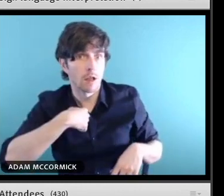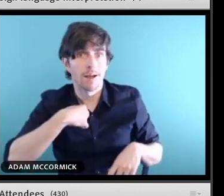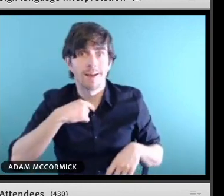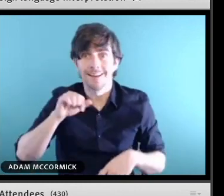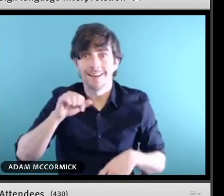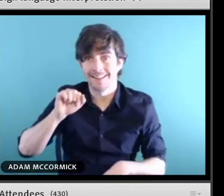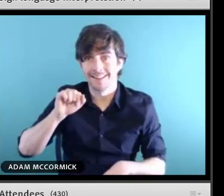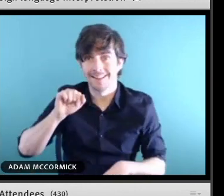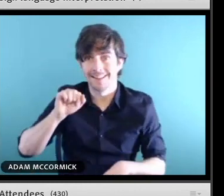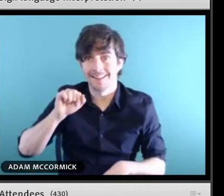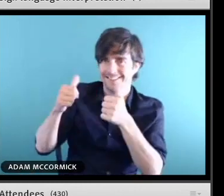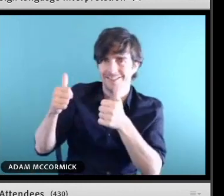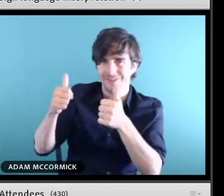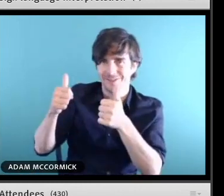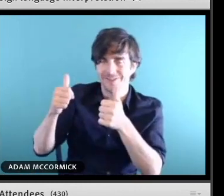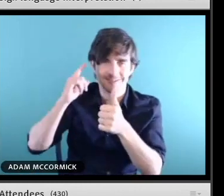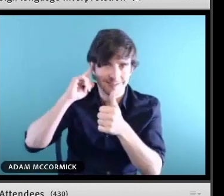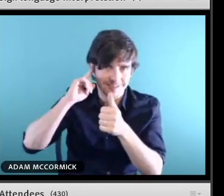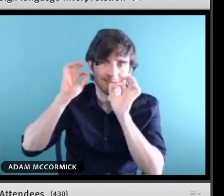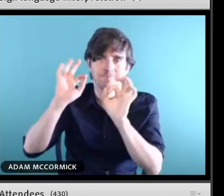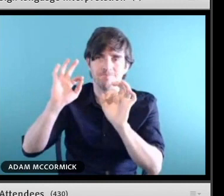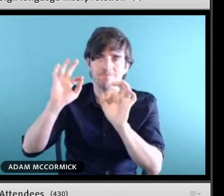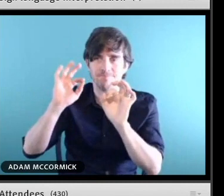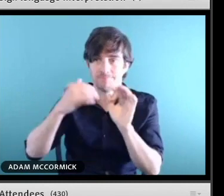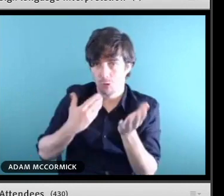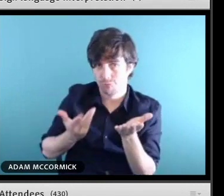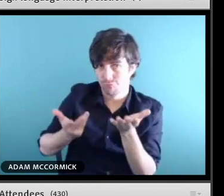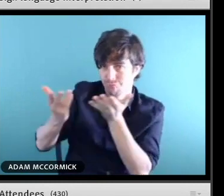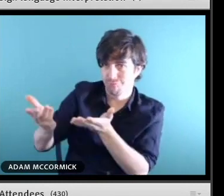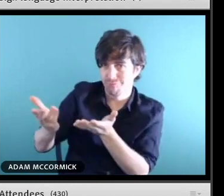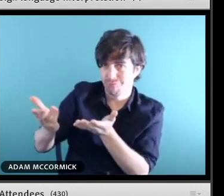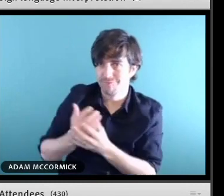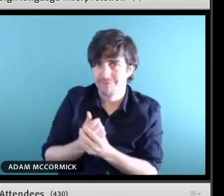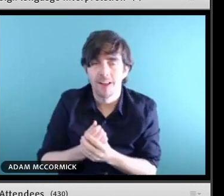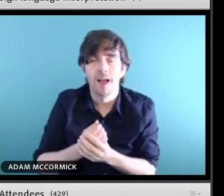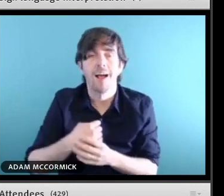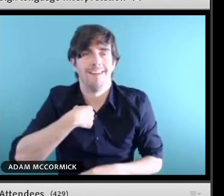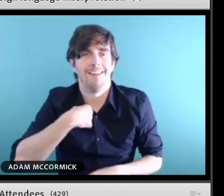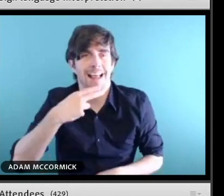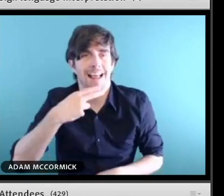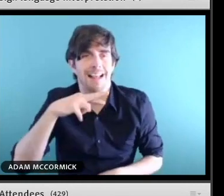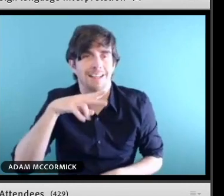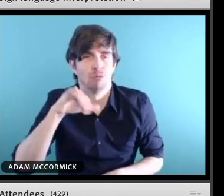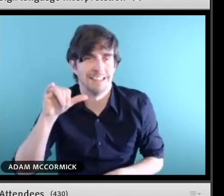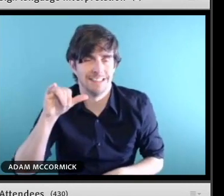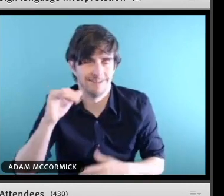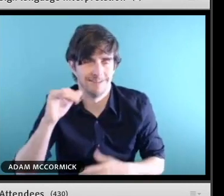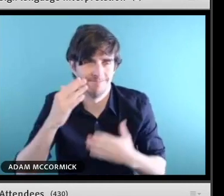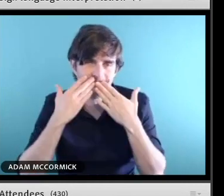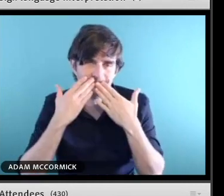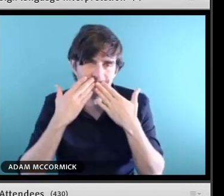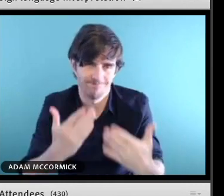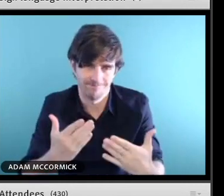persons with disabilities started ‑‑ actually started prior to COVID‑19. Particularly